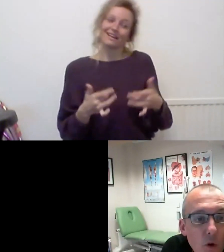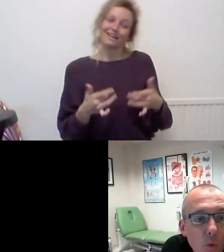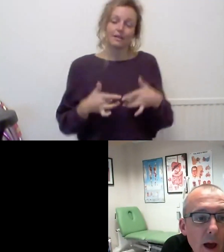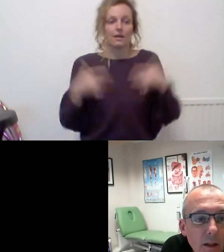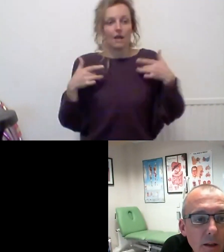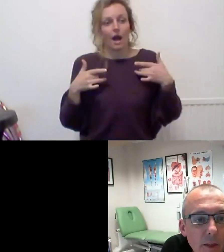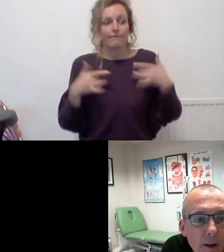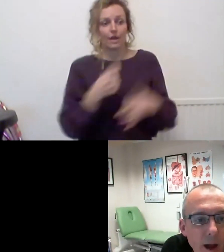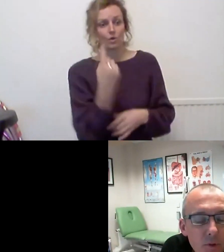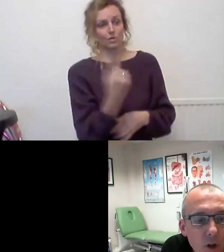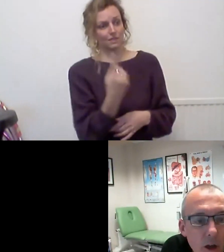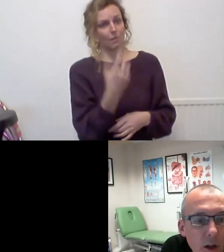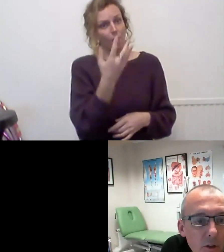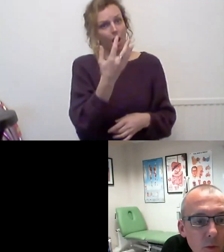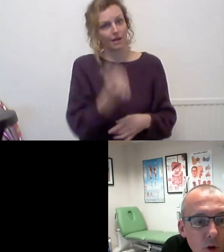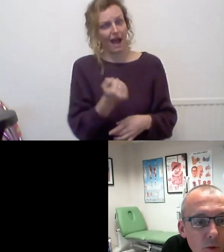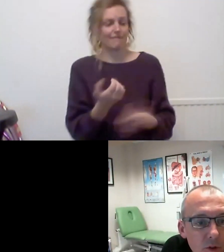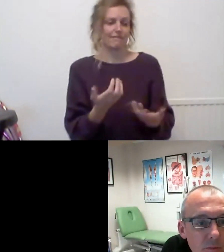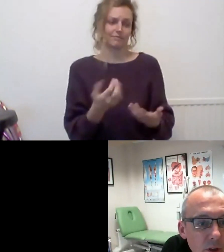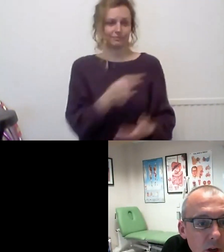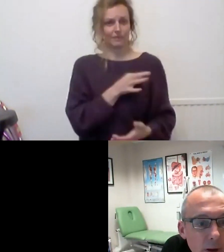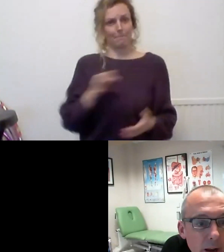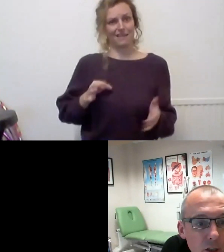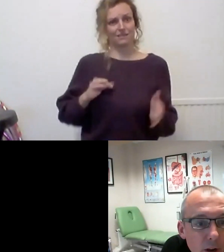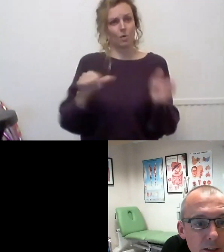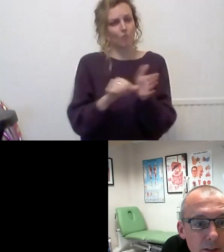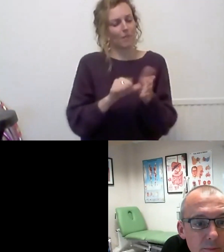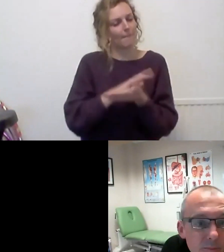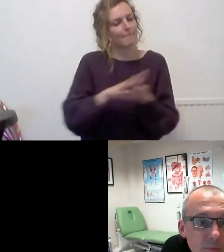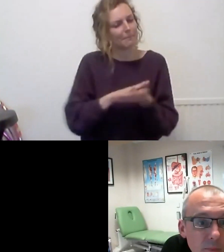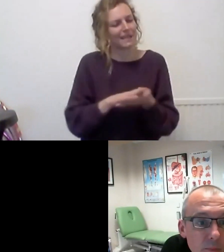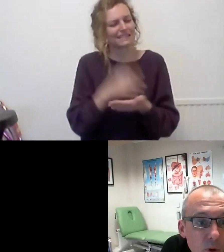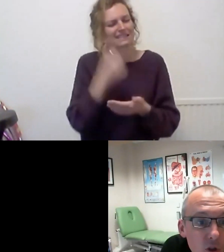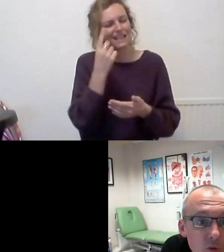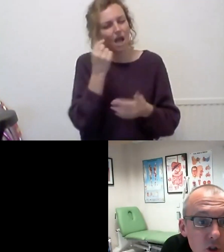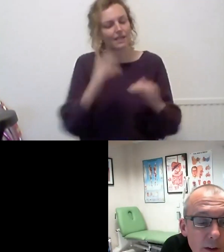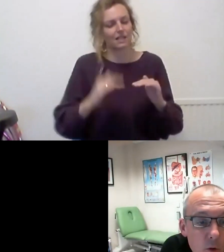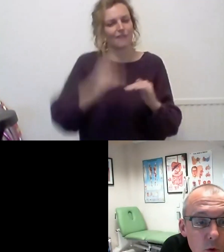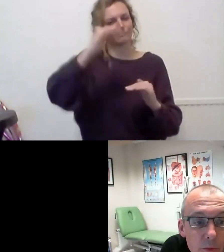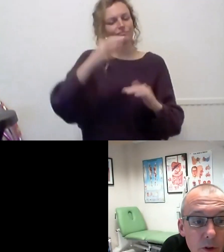unwell than perhaps someone who's you know, at an age related person who doesn't have the autoimmune